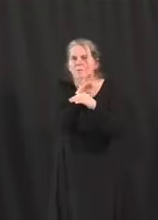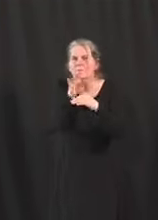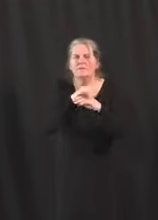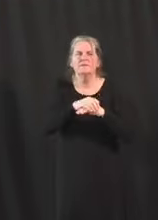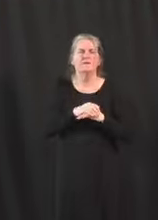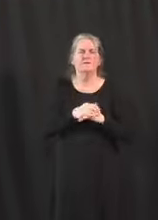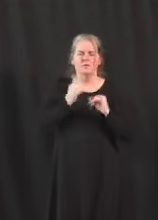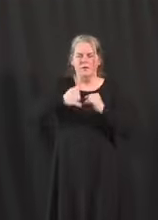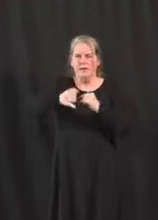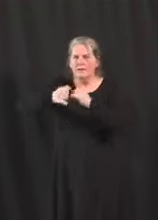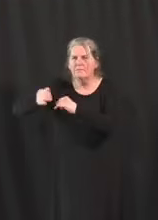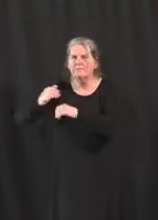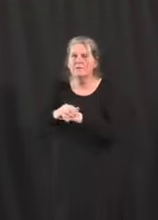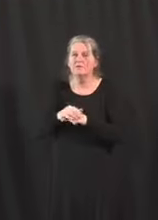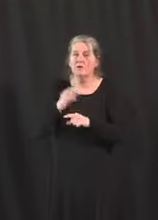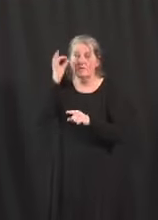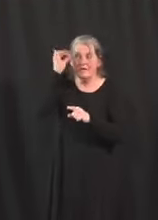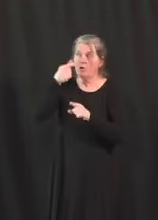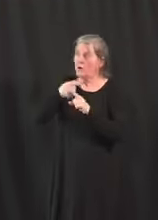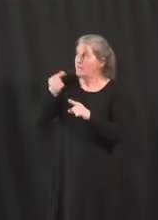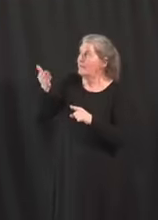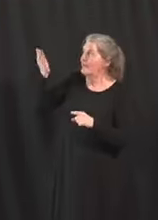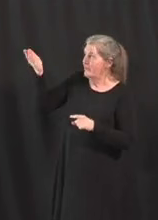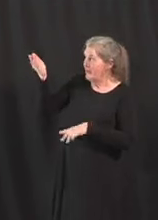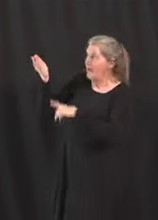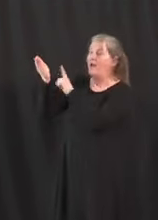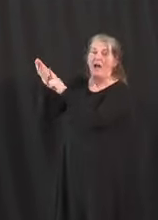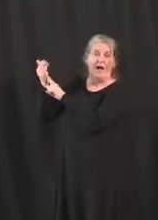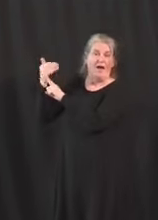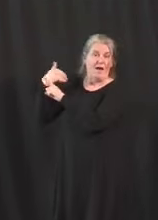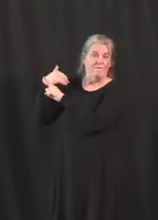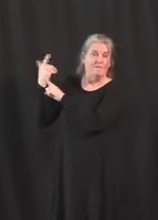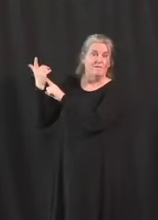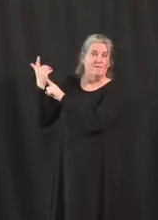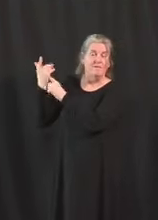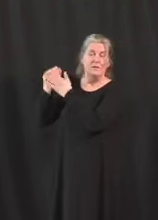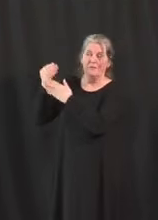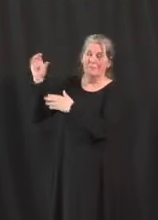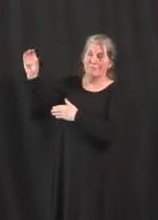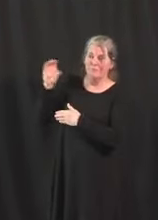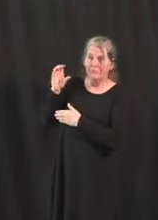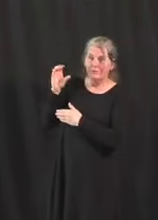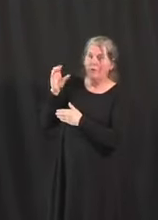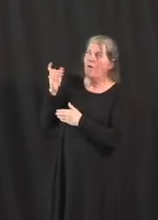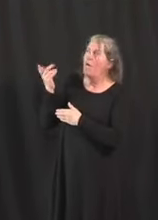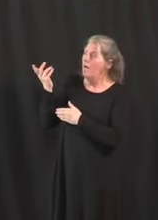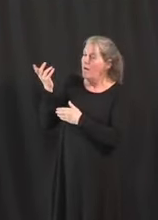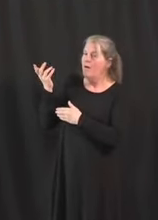CAN THEN COME ON TOP AND COLLABORATE AND COMPLEMENT THE